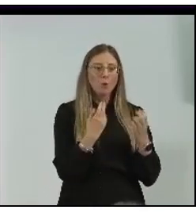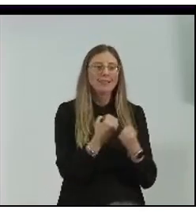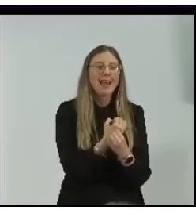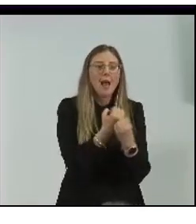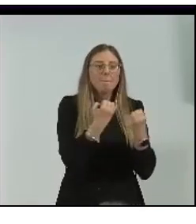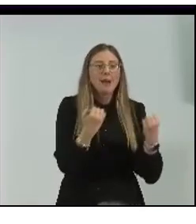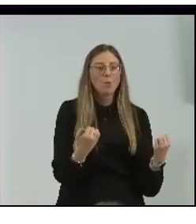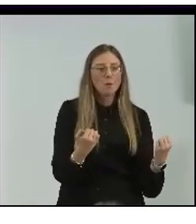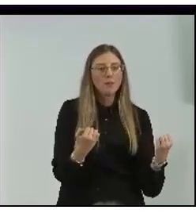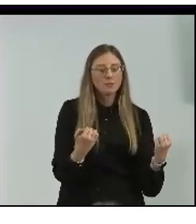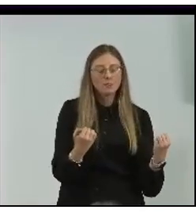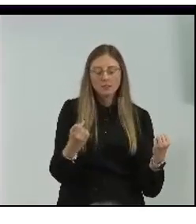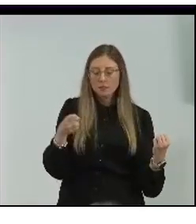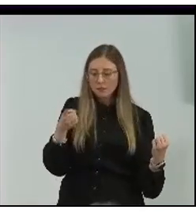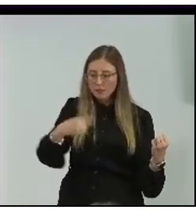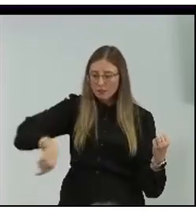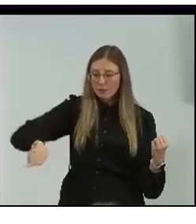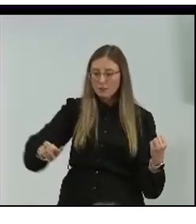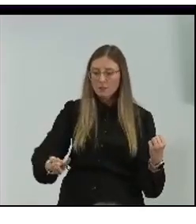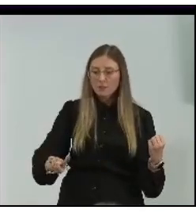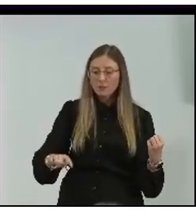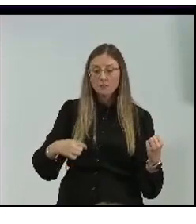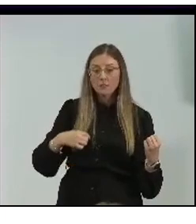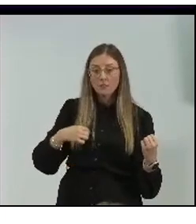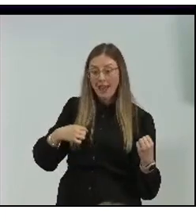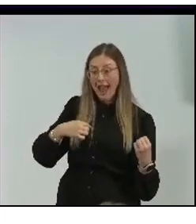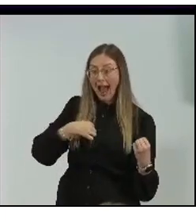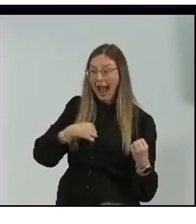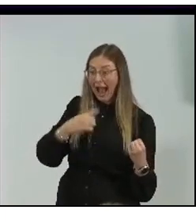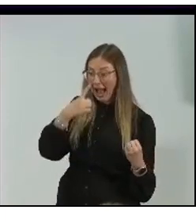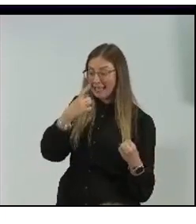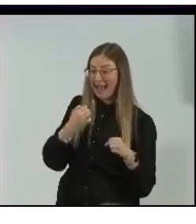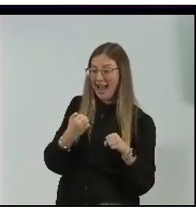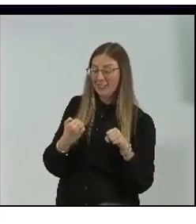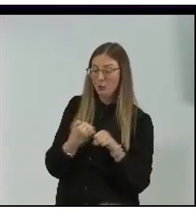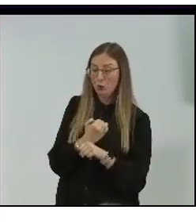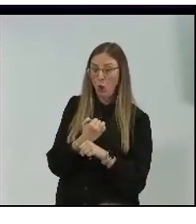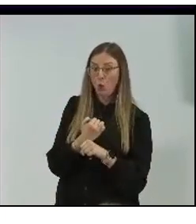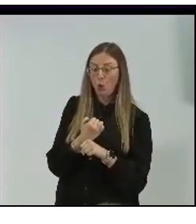left and making sure that I could write an alternative description for an image at the end.